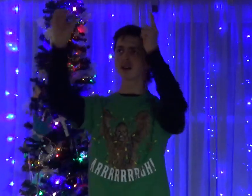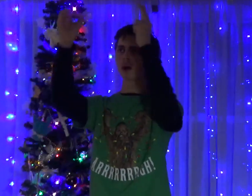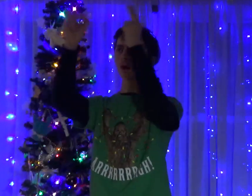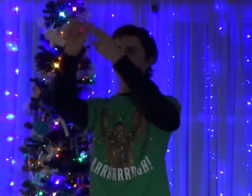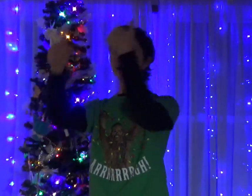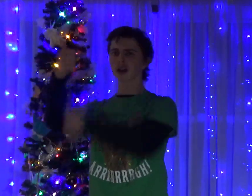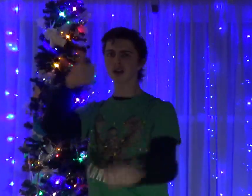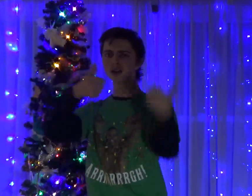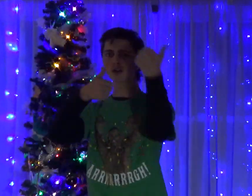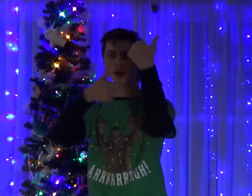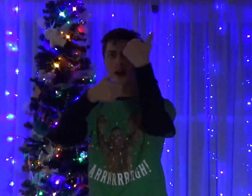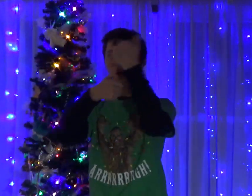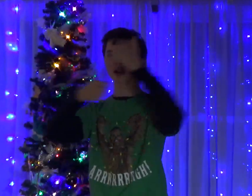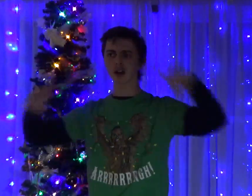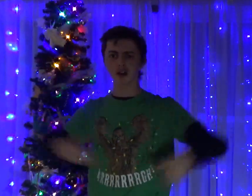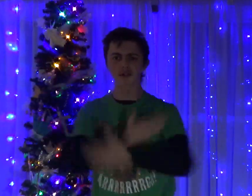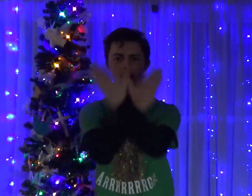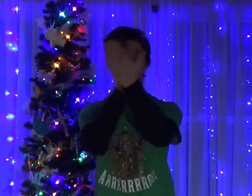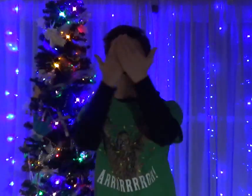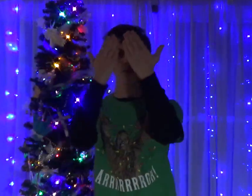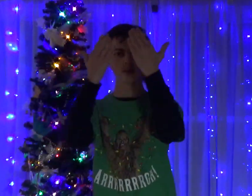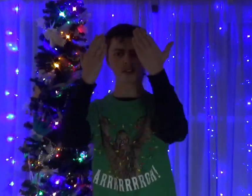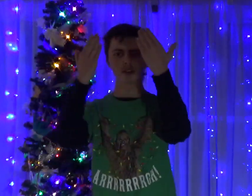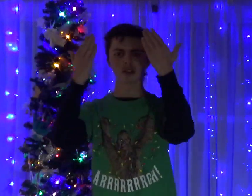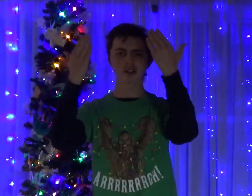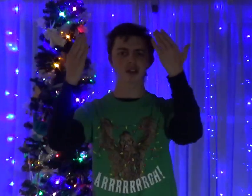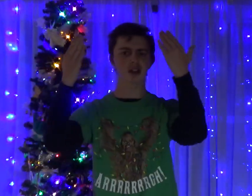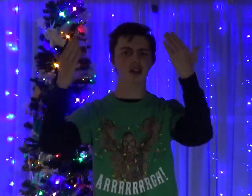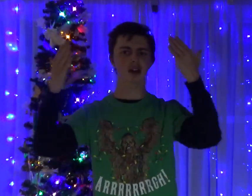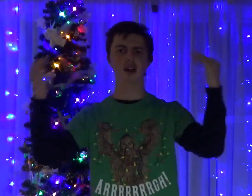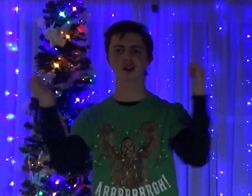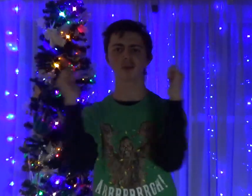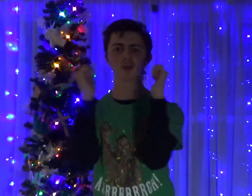Join the triumph of the skies